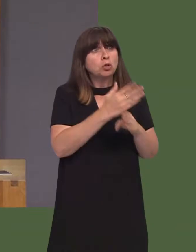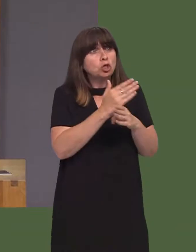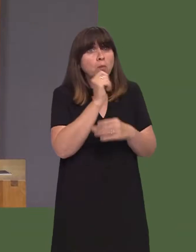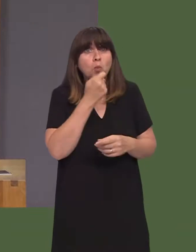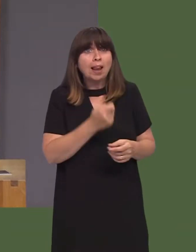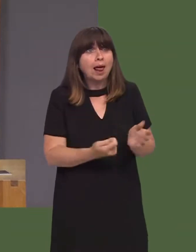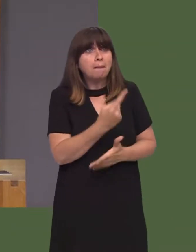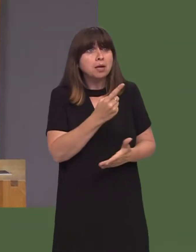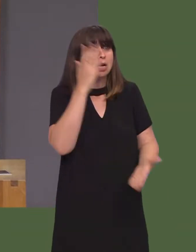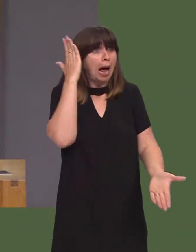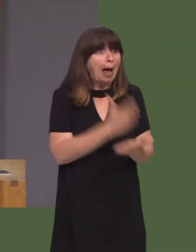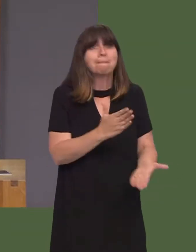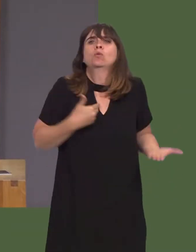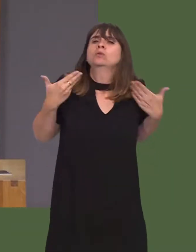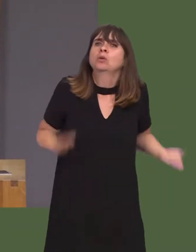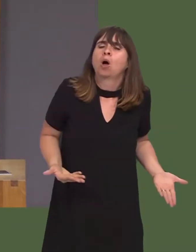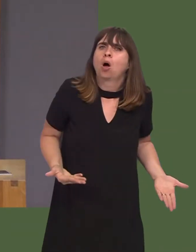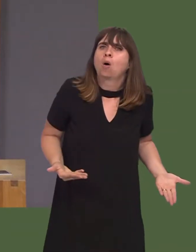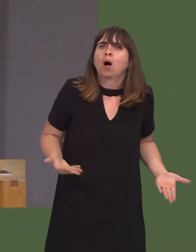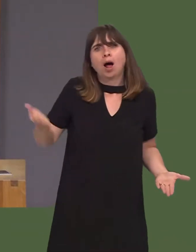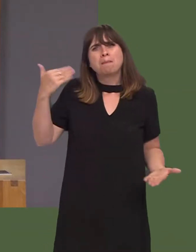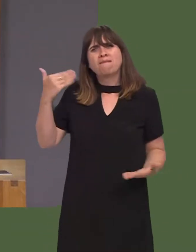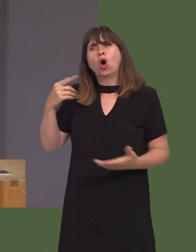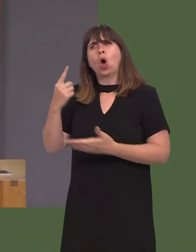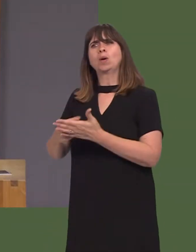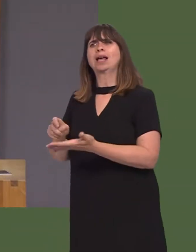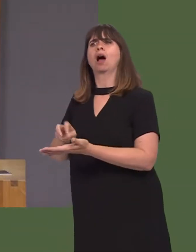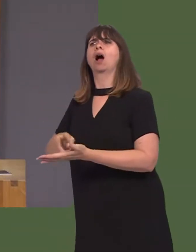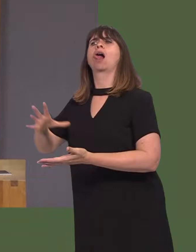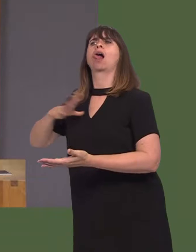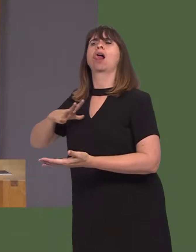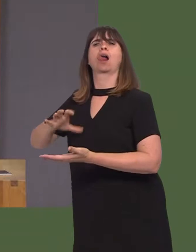of a single job coming out of that beyond the construction phase. So, shouldnít we